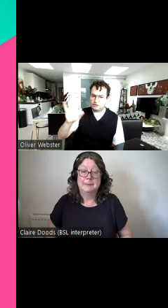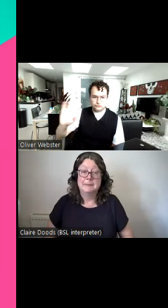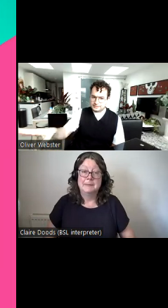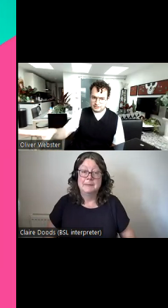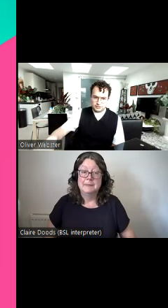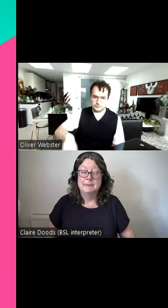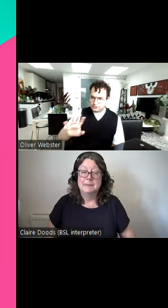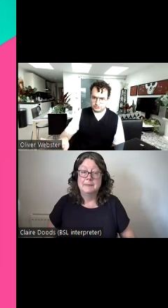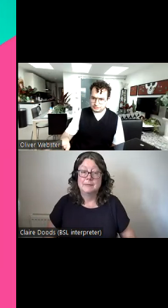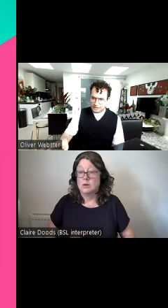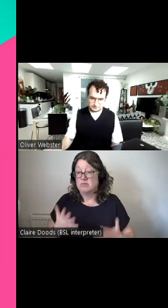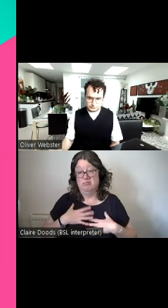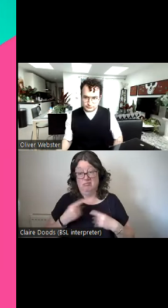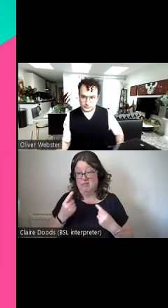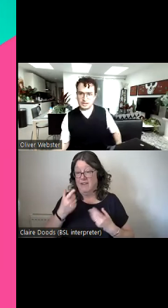It's free to download and you can use that.